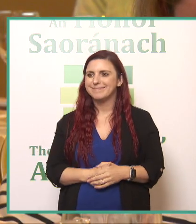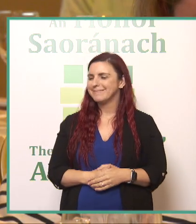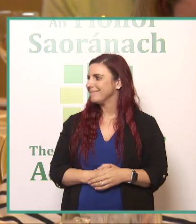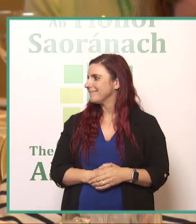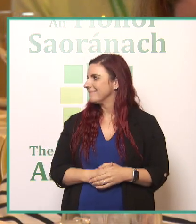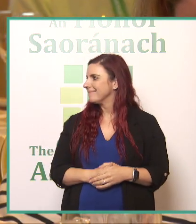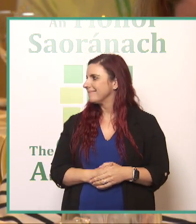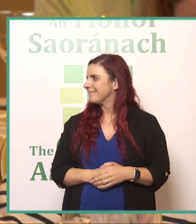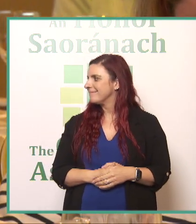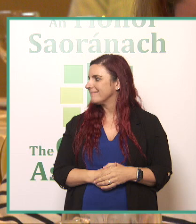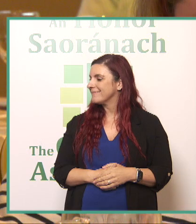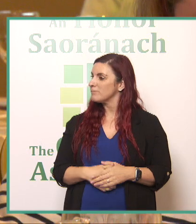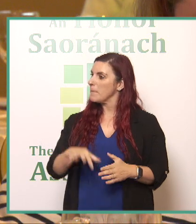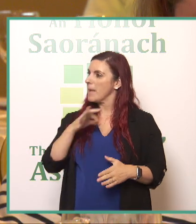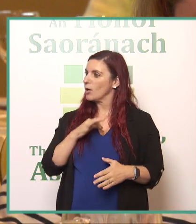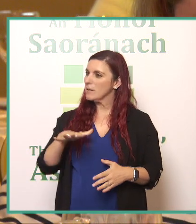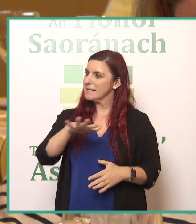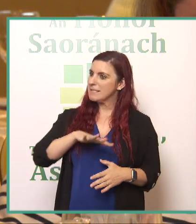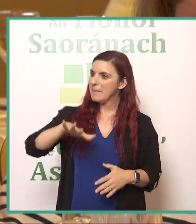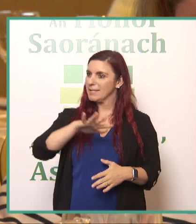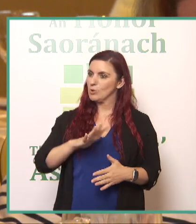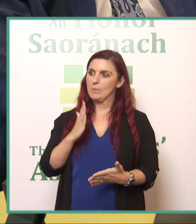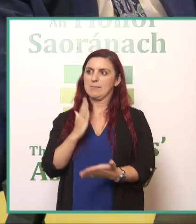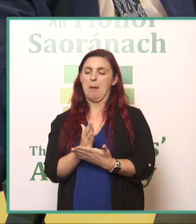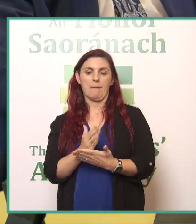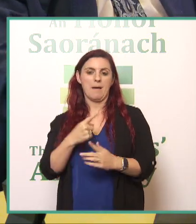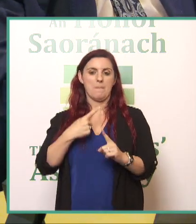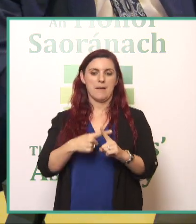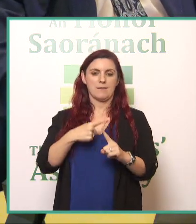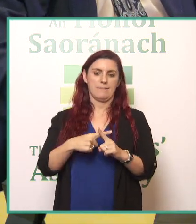and it's probably a good place to leave it on a positive note so thanks for bringing us to that